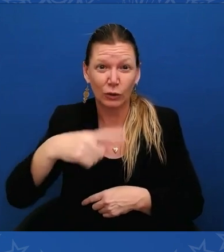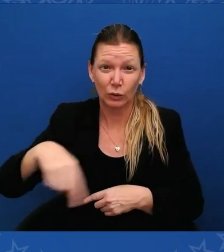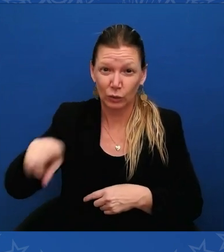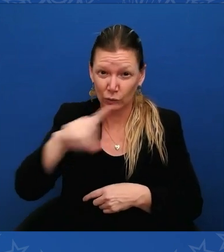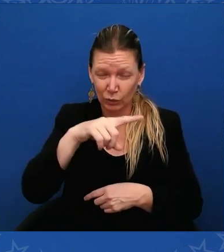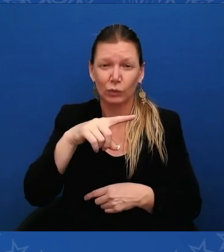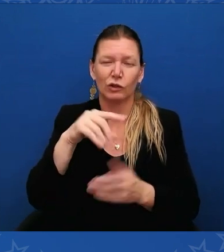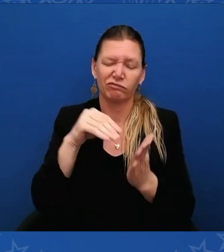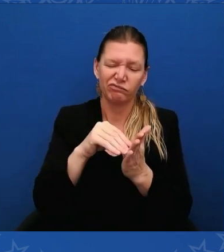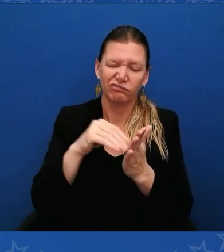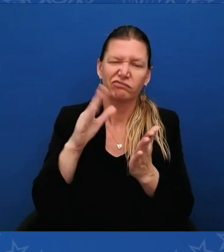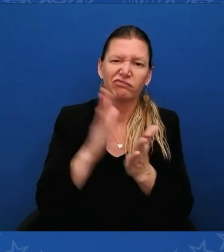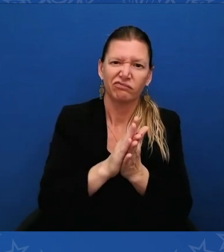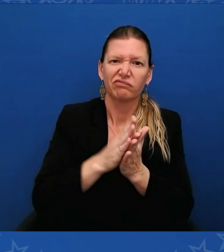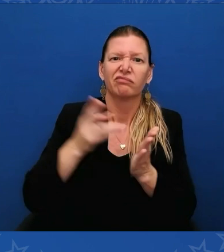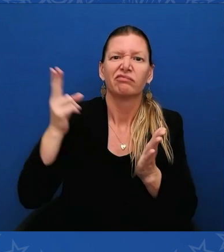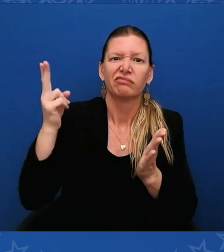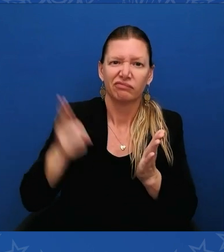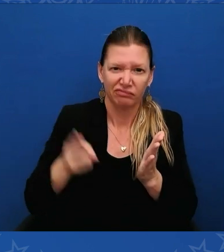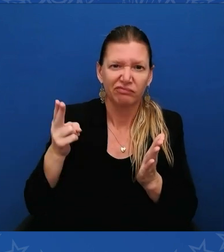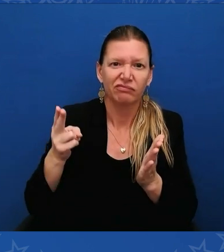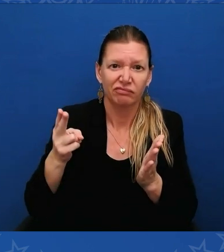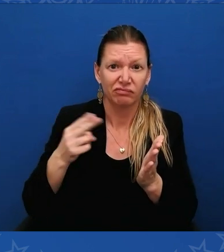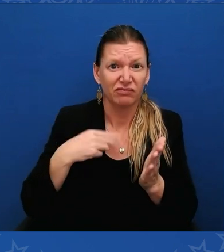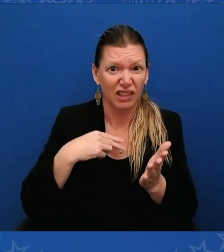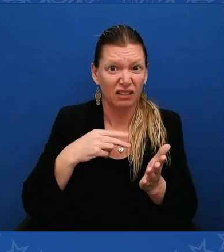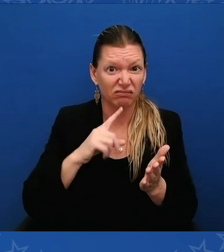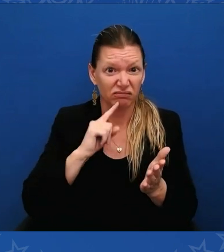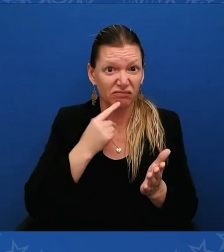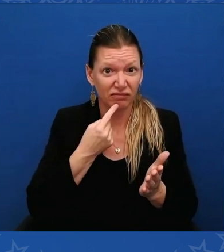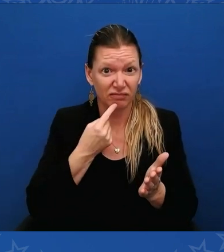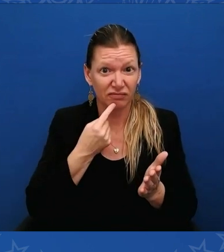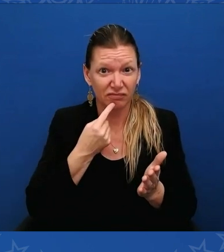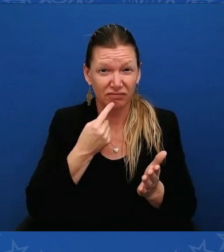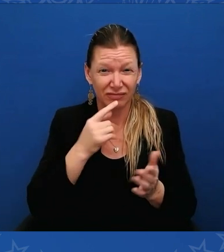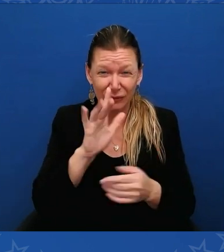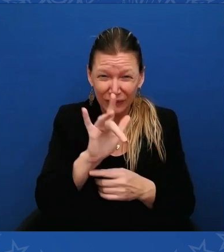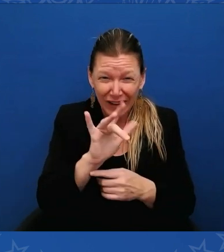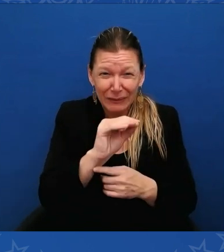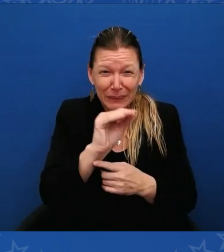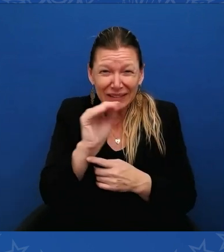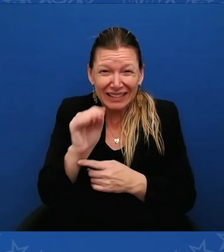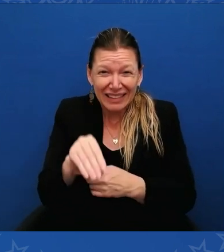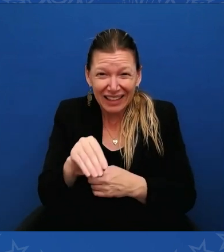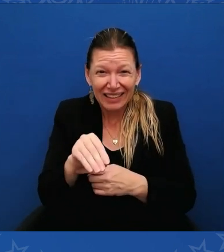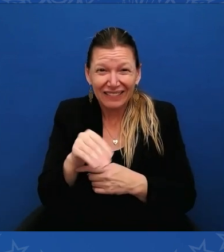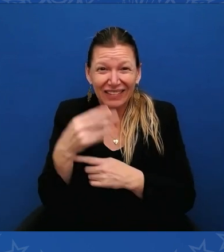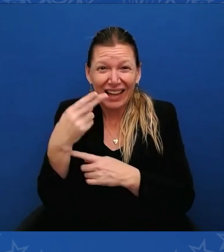Think about it: 25 out of every 100 students in our schools are Latino.